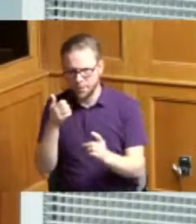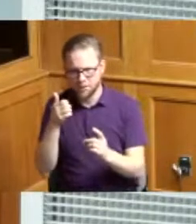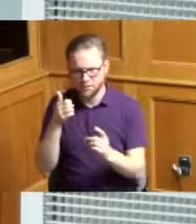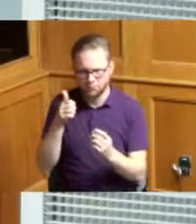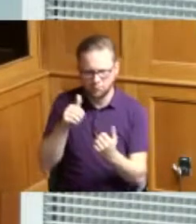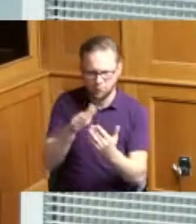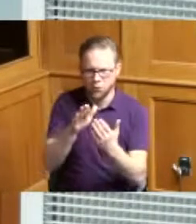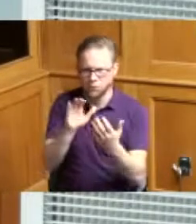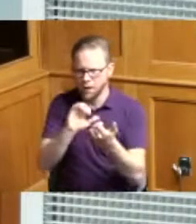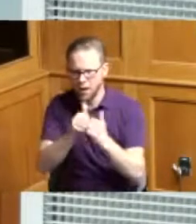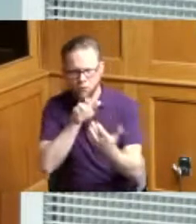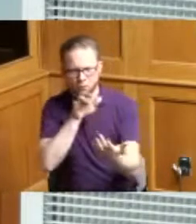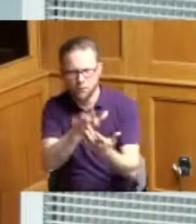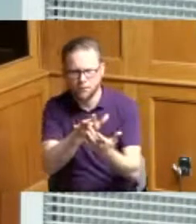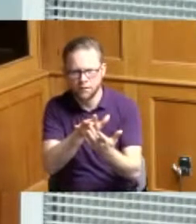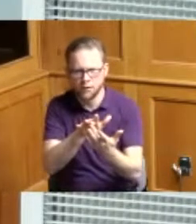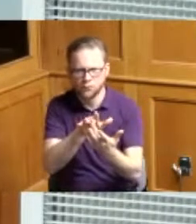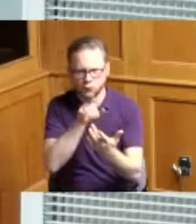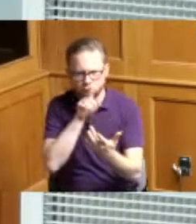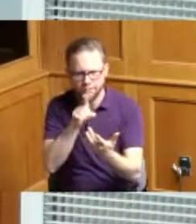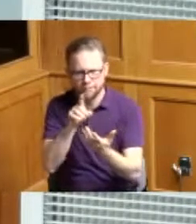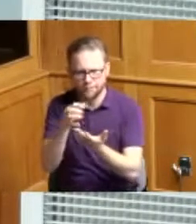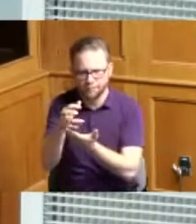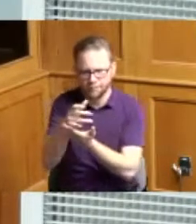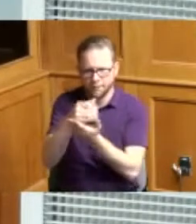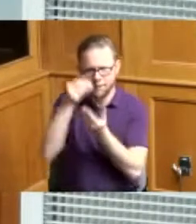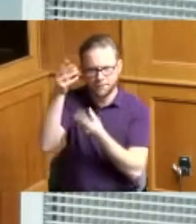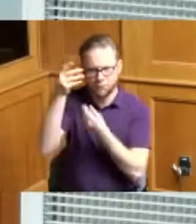and make contact with the applicant so that we can resolve that pending application